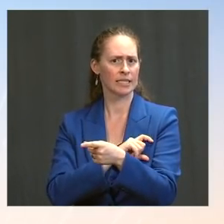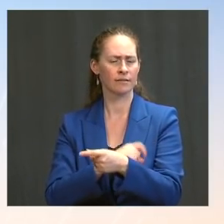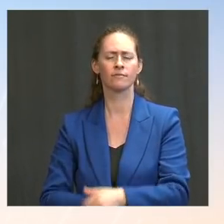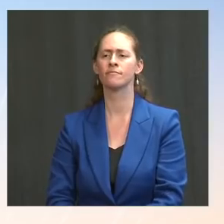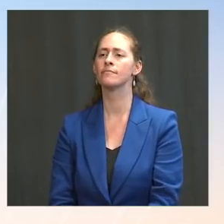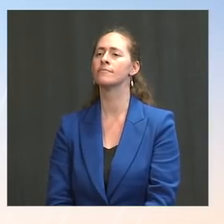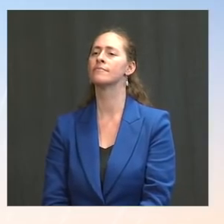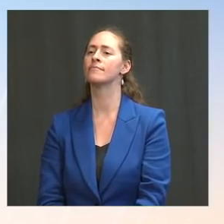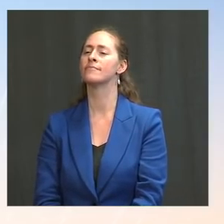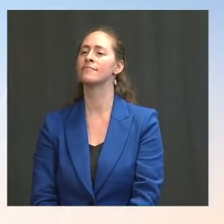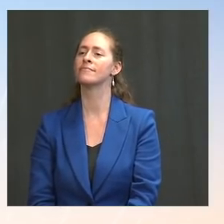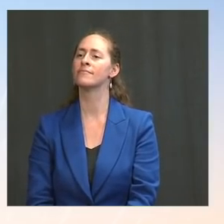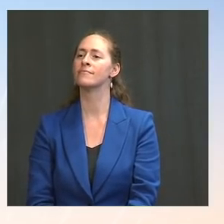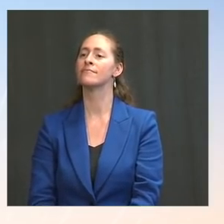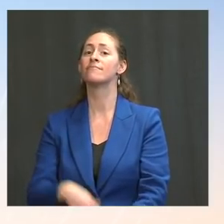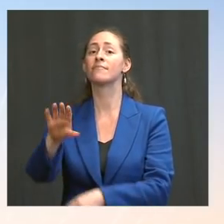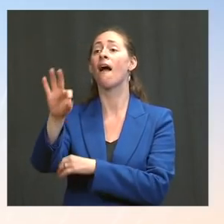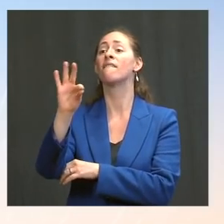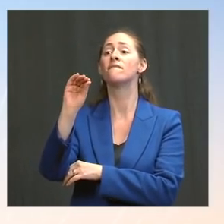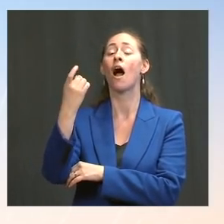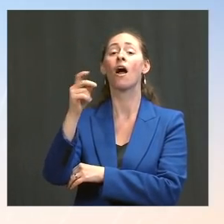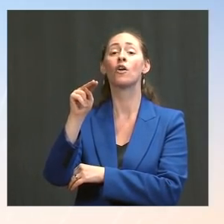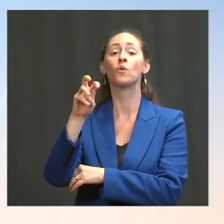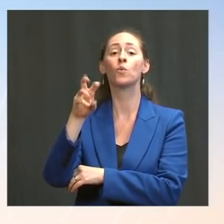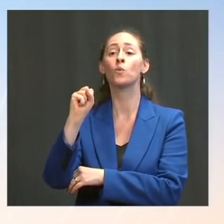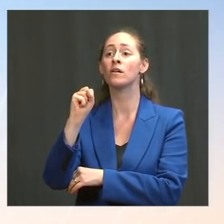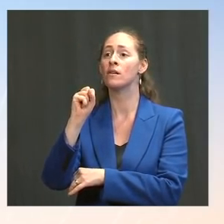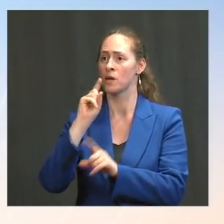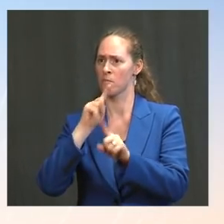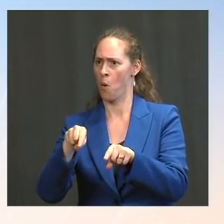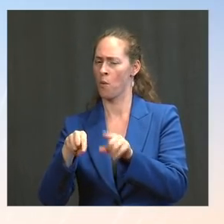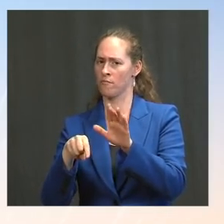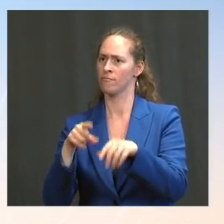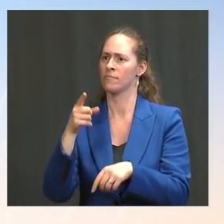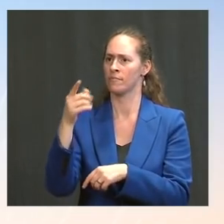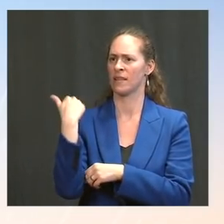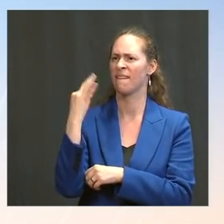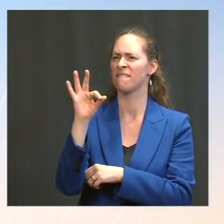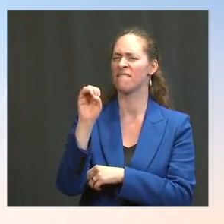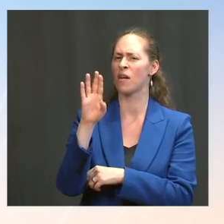in February quoted, quote," Current and former police chiefs in more than 53 cities across the country,